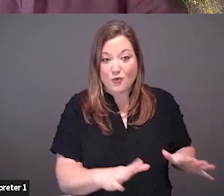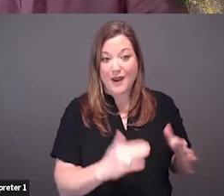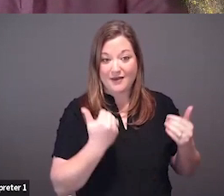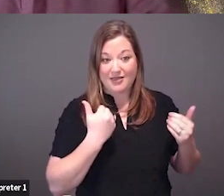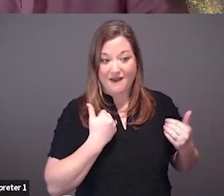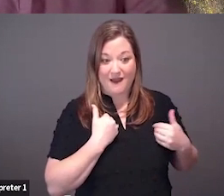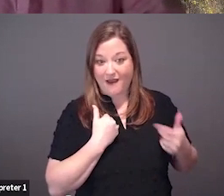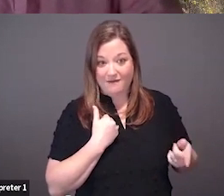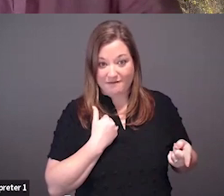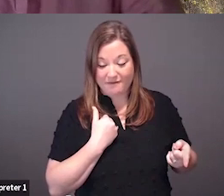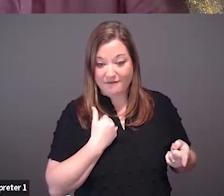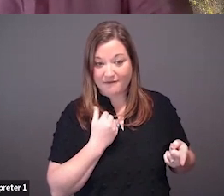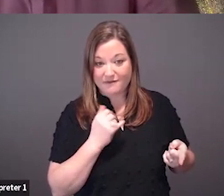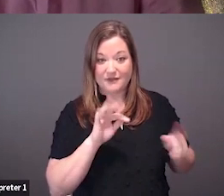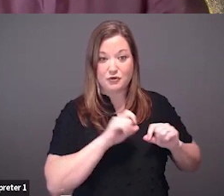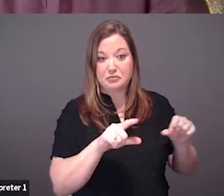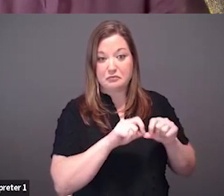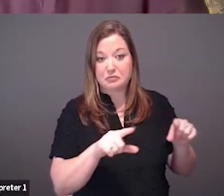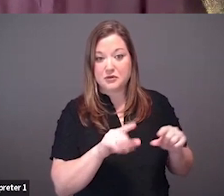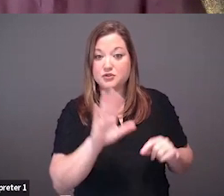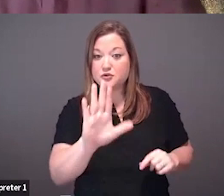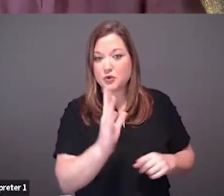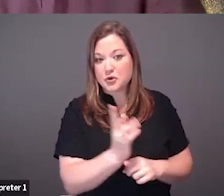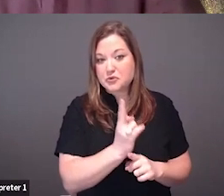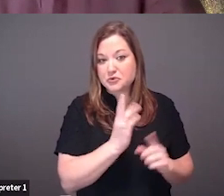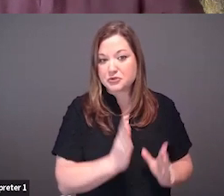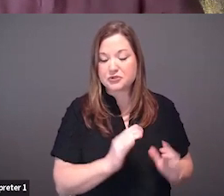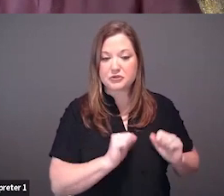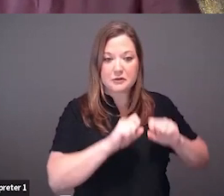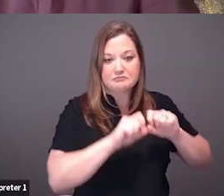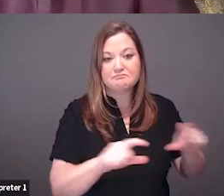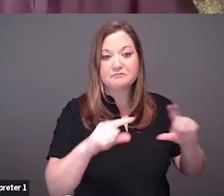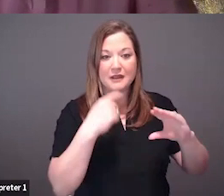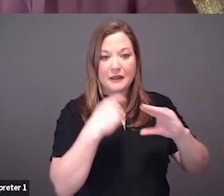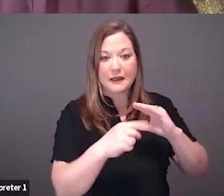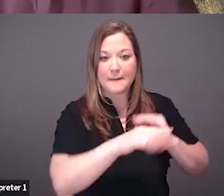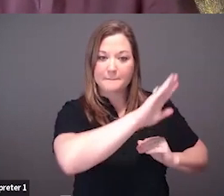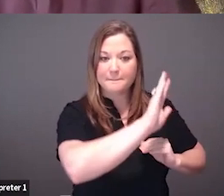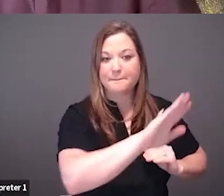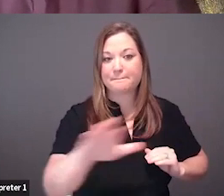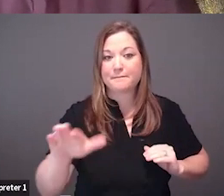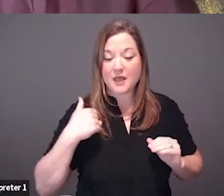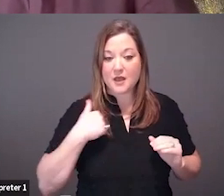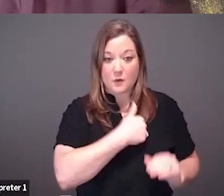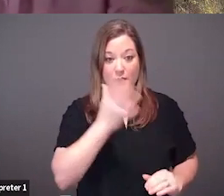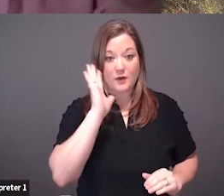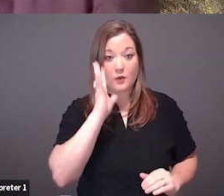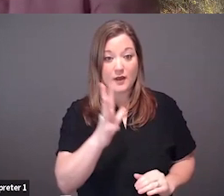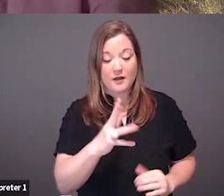I don't know if you send regular emails out to your users. You could maybe send an email out that says, we're going to have an upcoming testing opportunity.